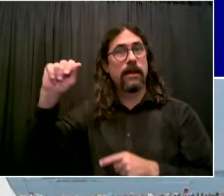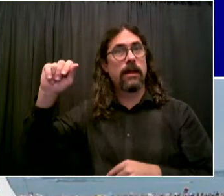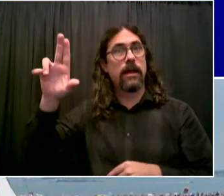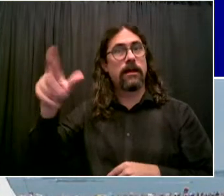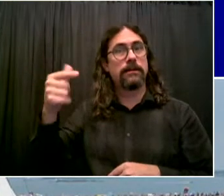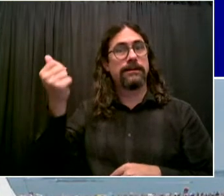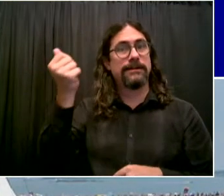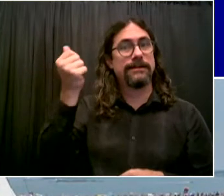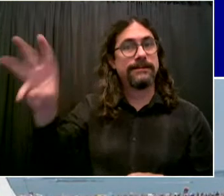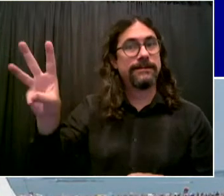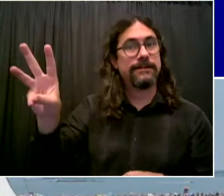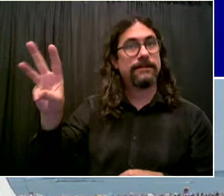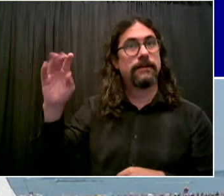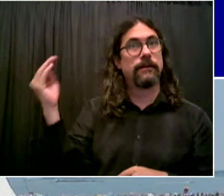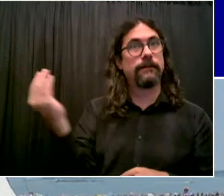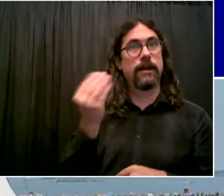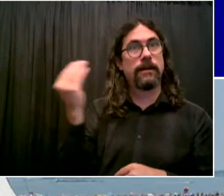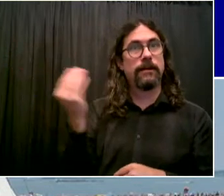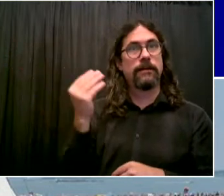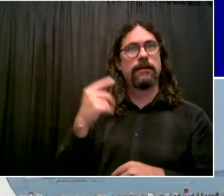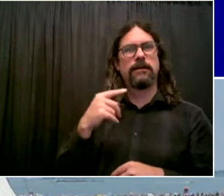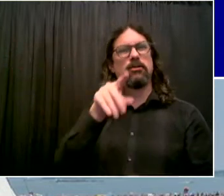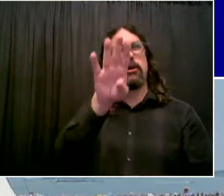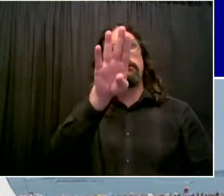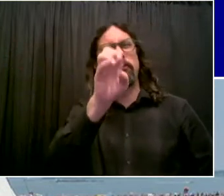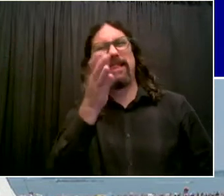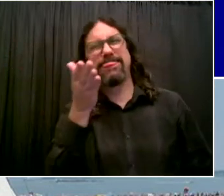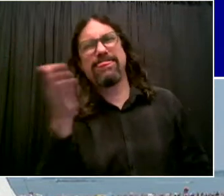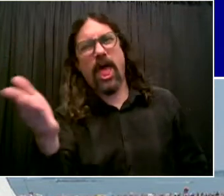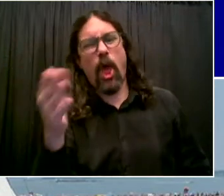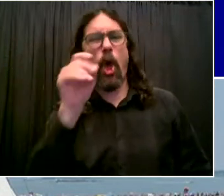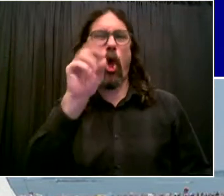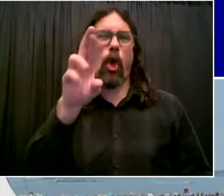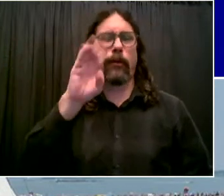LOOKING FORWARD TO IT AUGUST 16, BE THERE OR BE